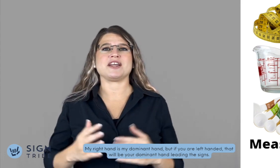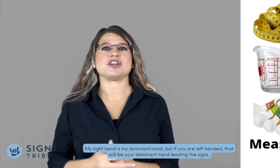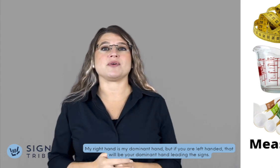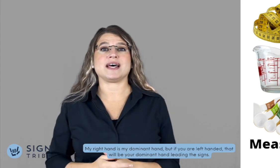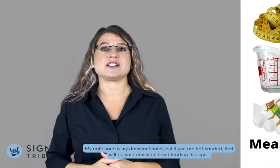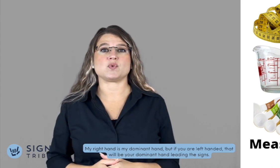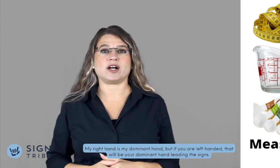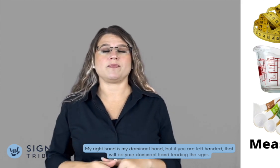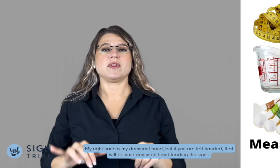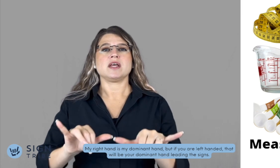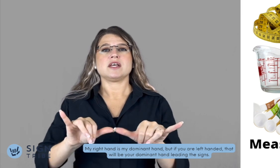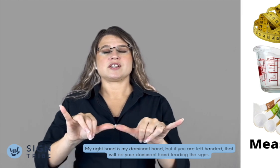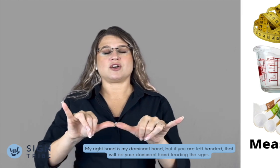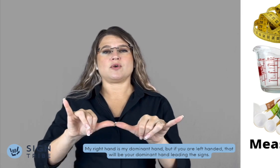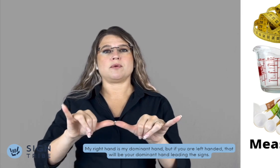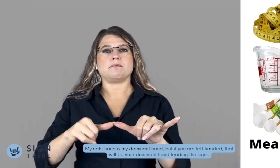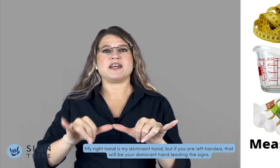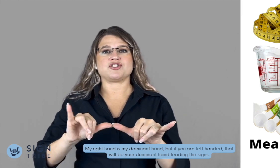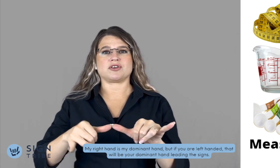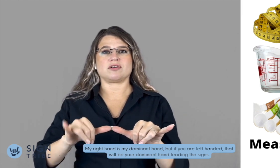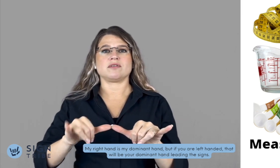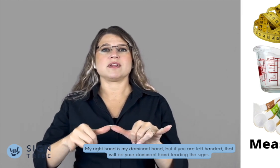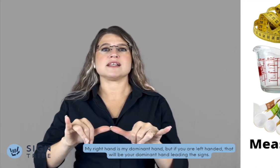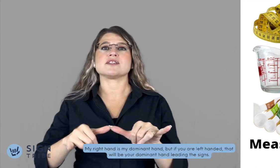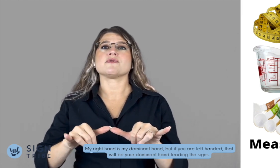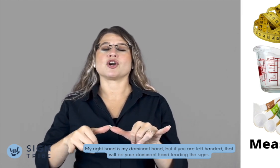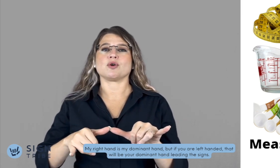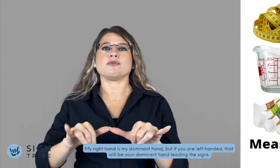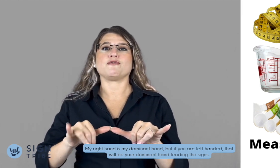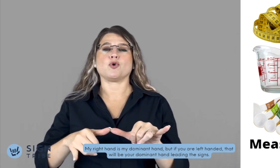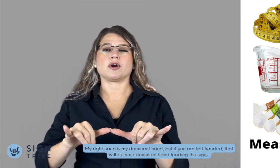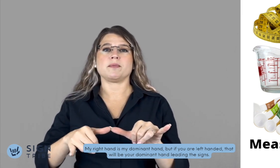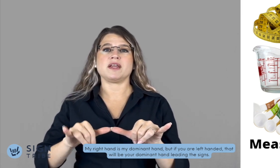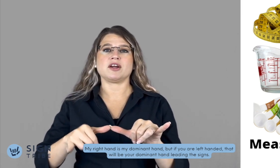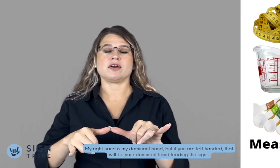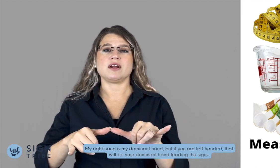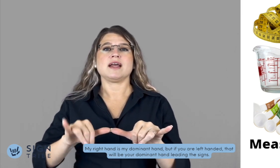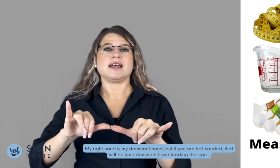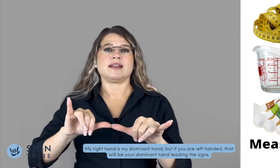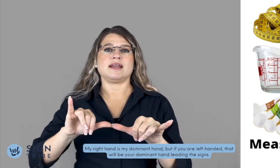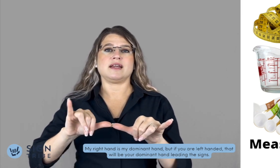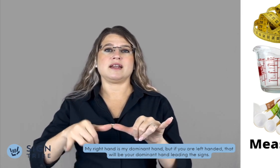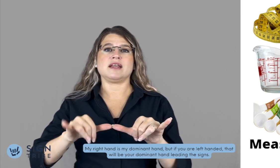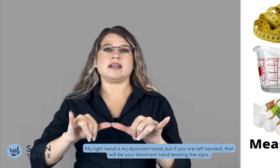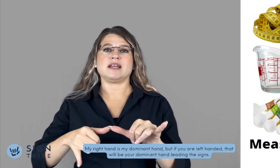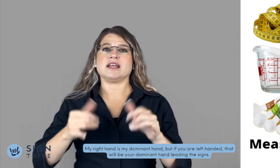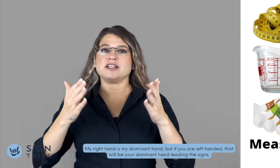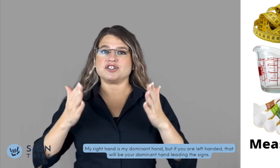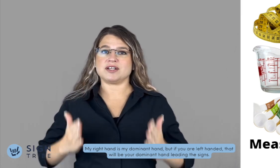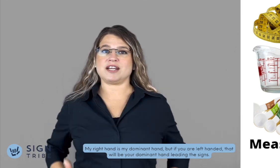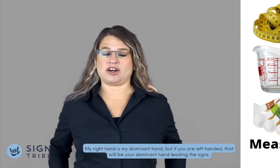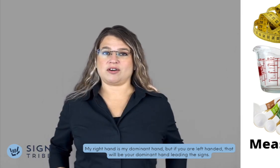you know that as well. So, measure is the verb form here, and then engineer,